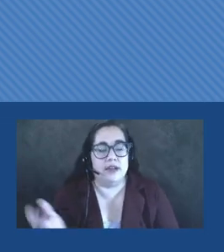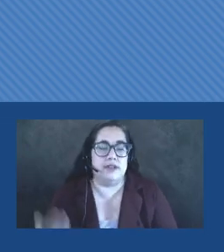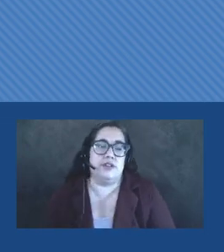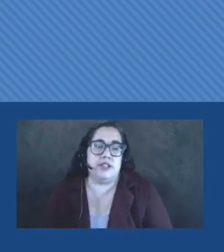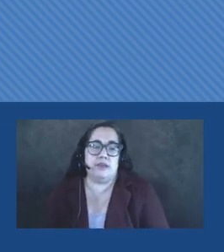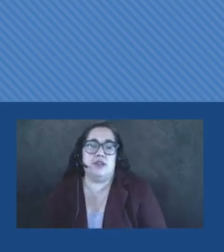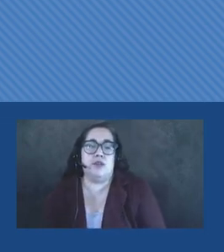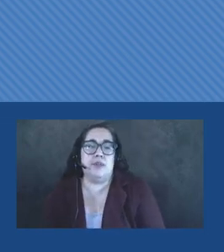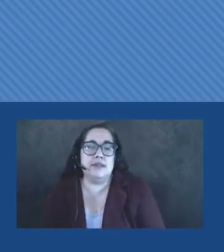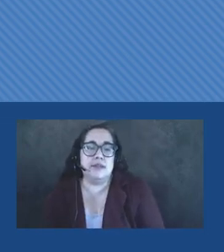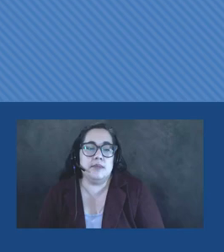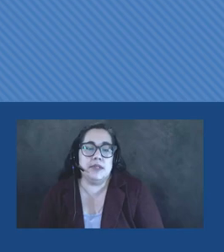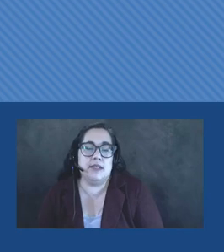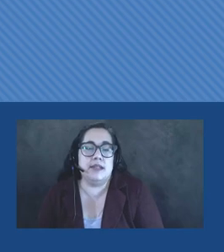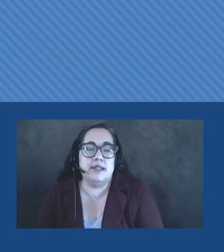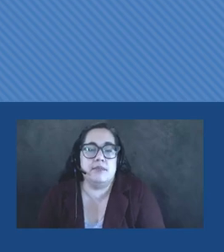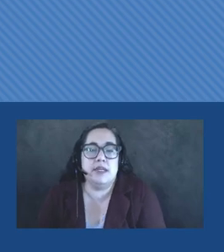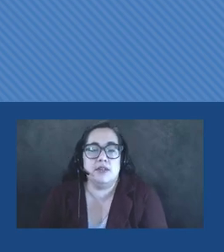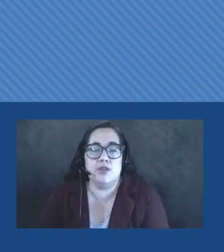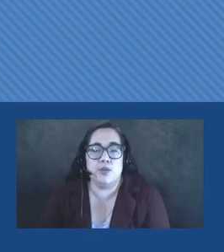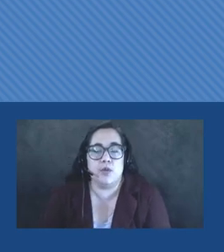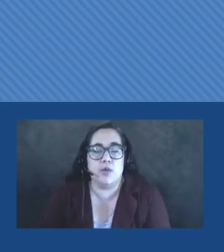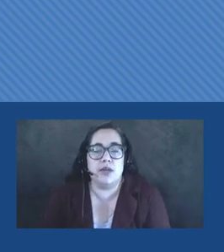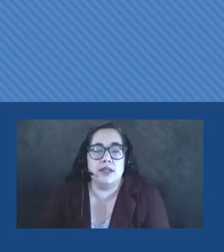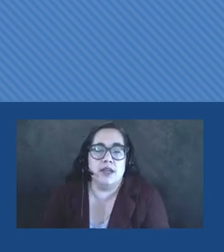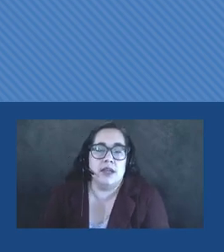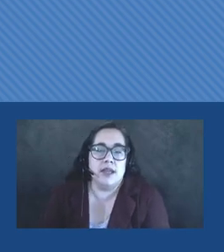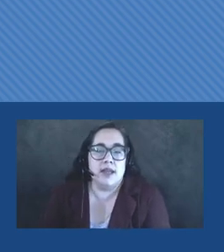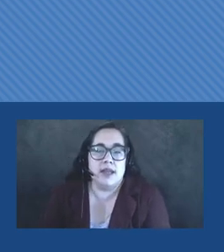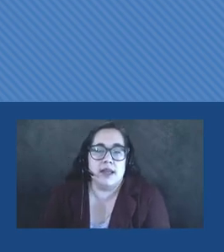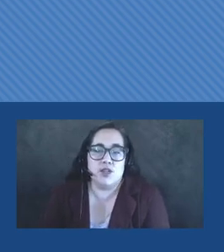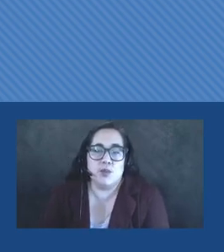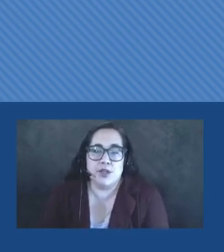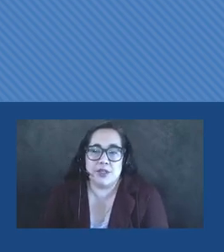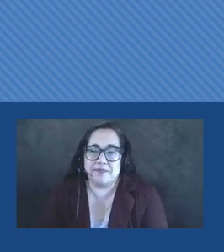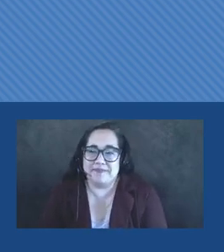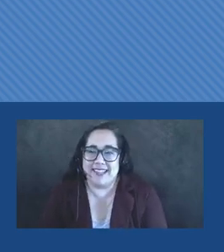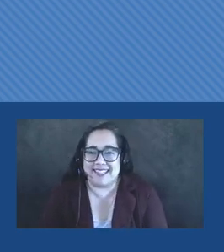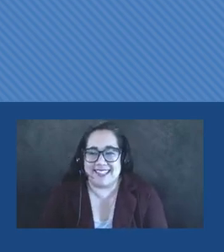Here's your assignment so please complete that submit two point one and two point two. Thanks.